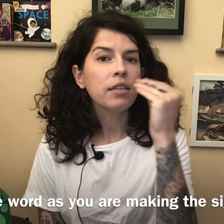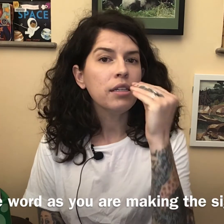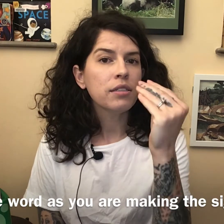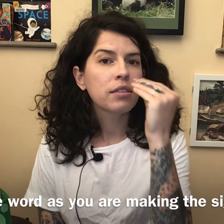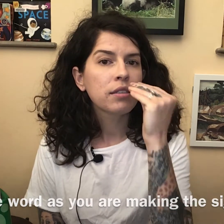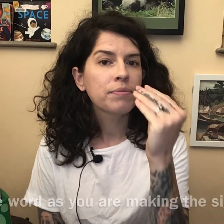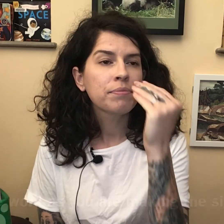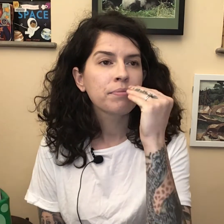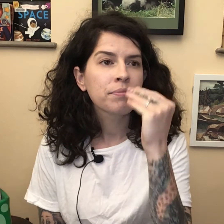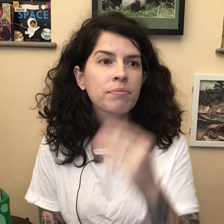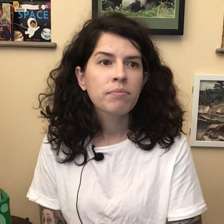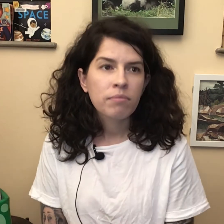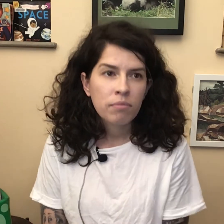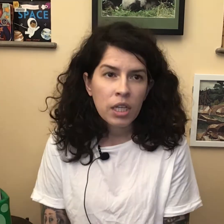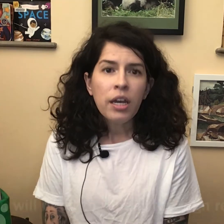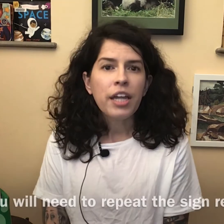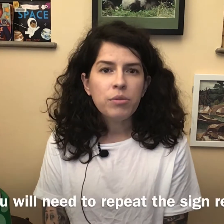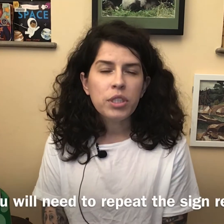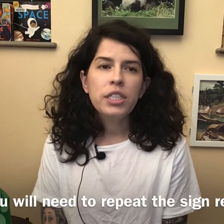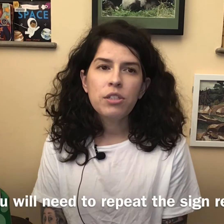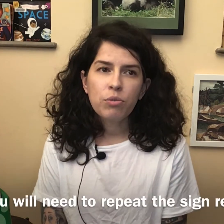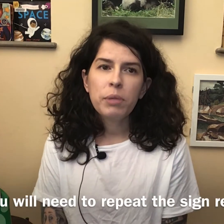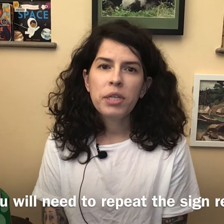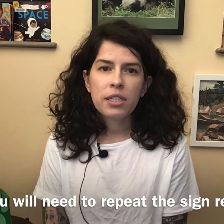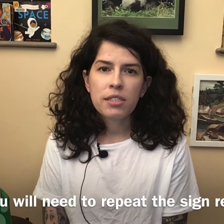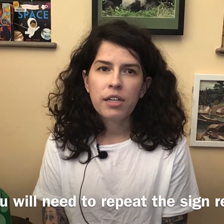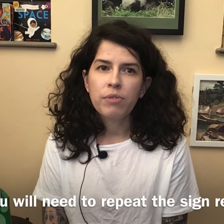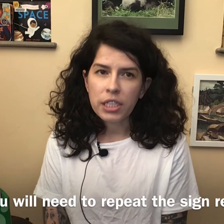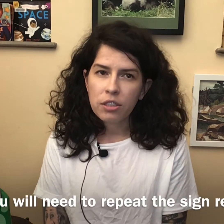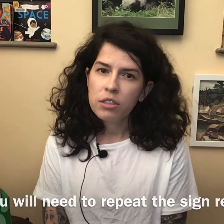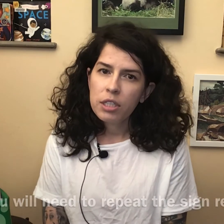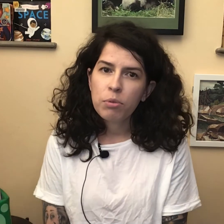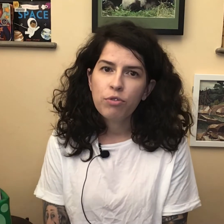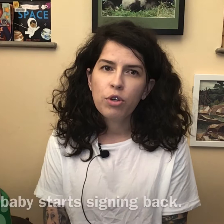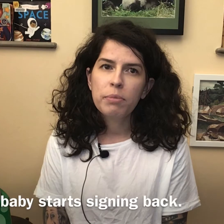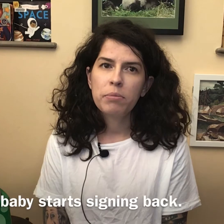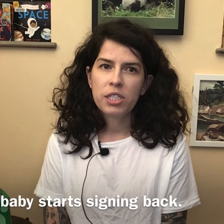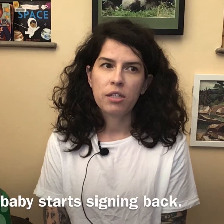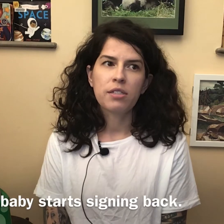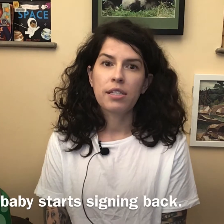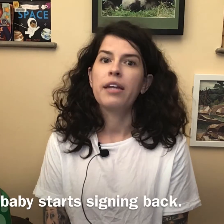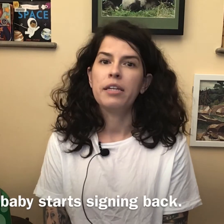Eat. And you will need to repeat the sign regularly before baby starts signing